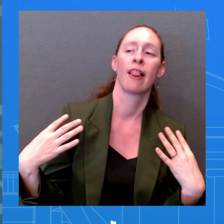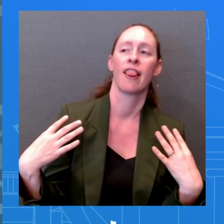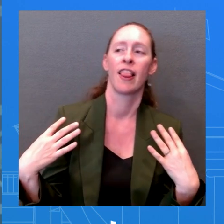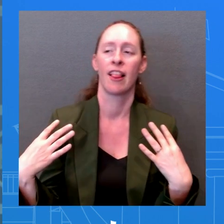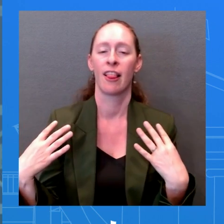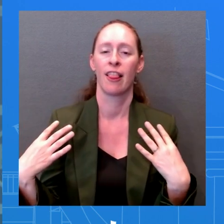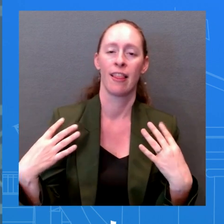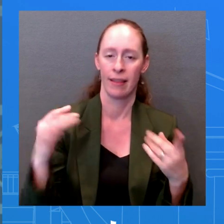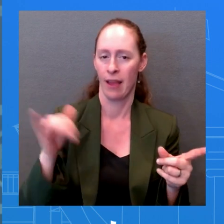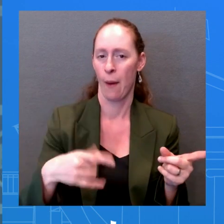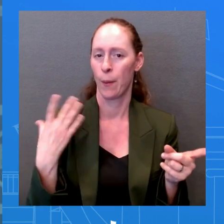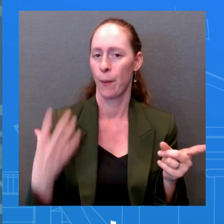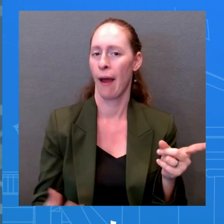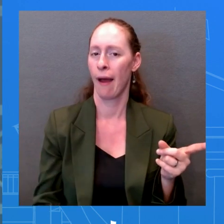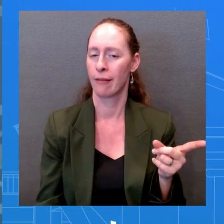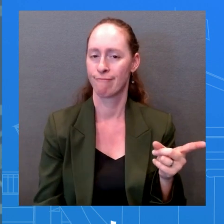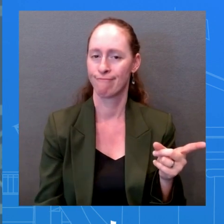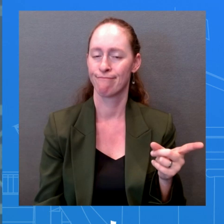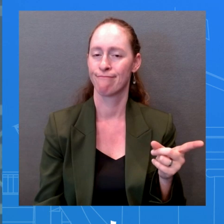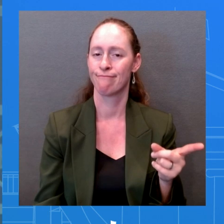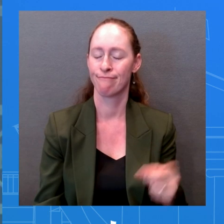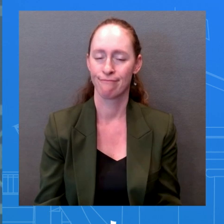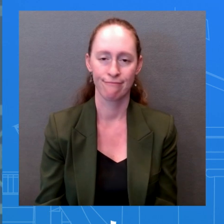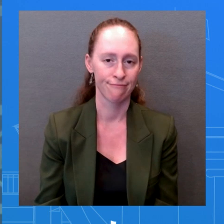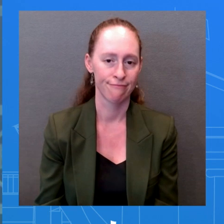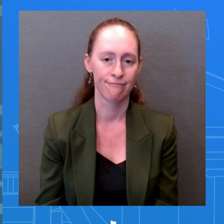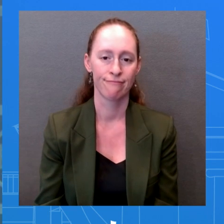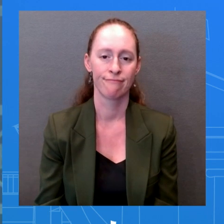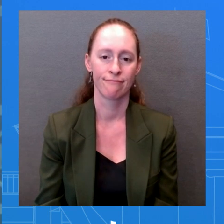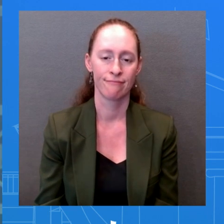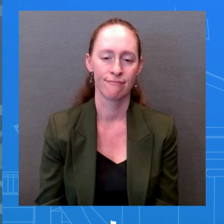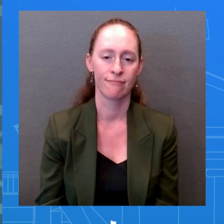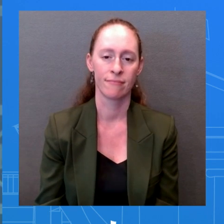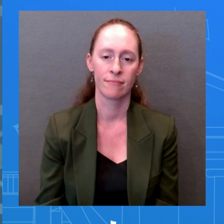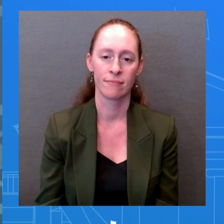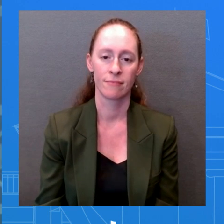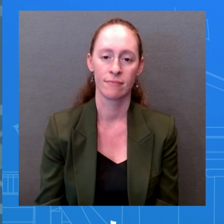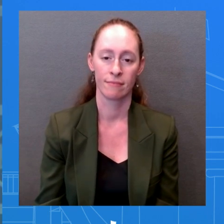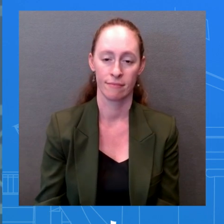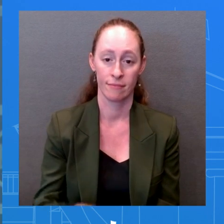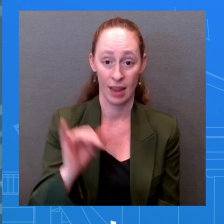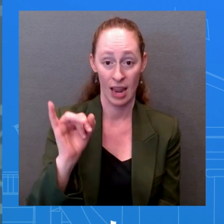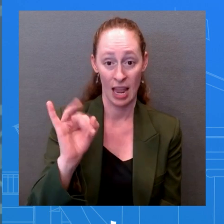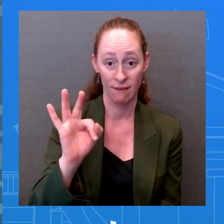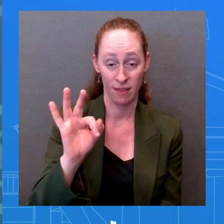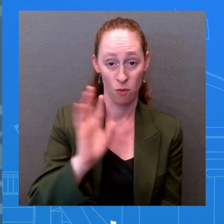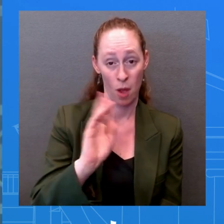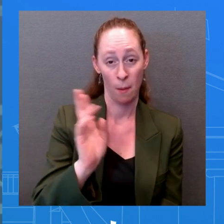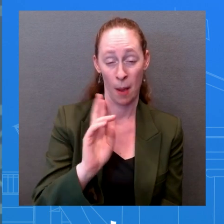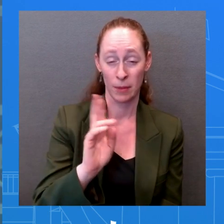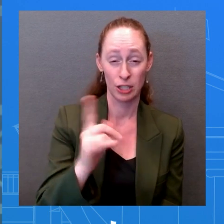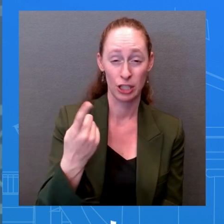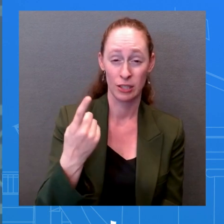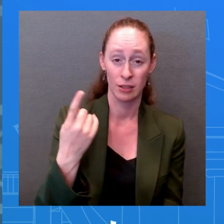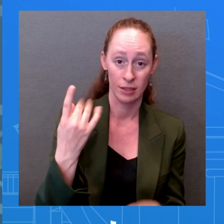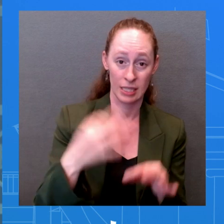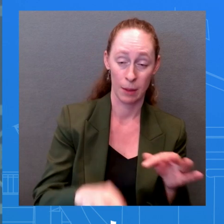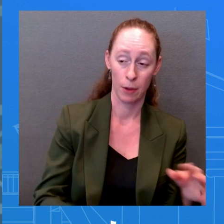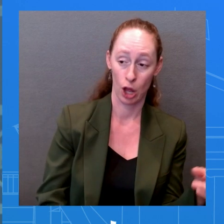Republicans call out their colleagues for playing political -- a cruel political game, a cruel political stunt